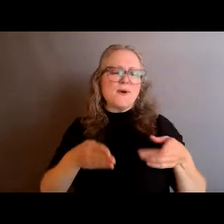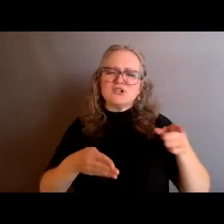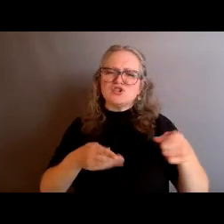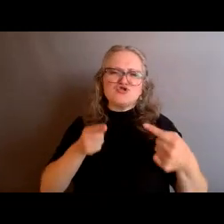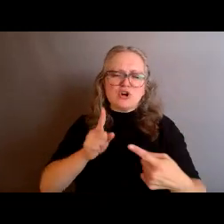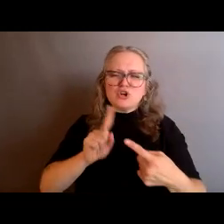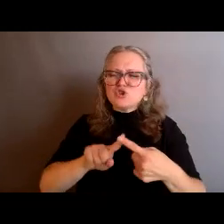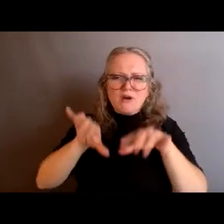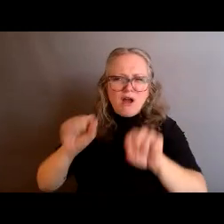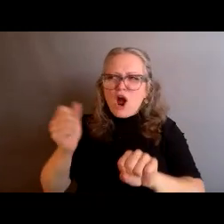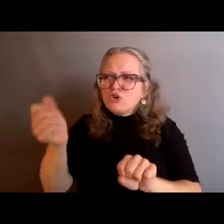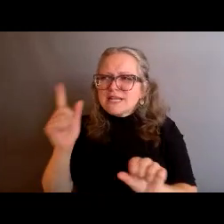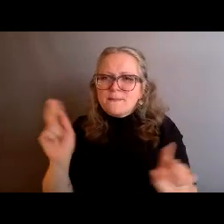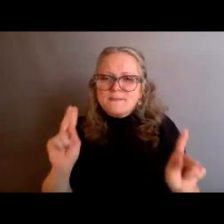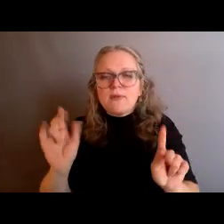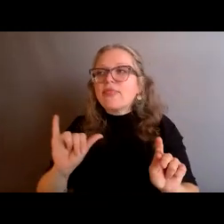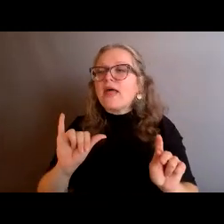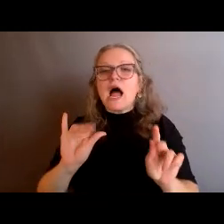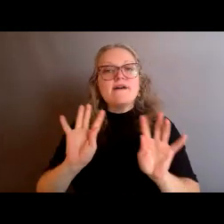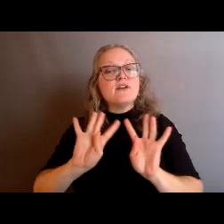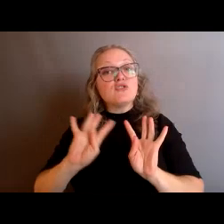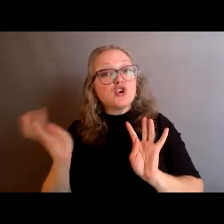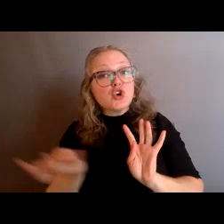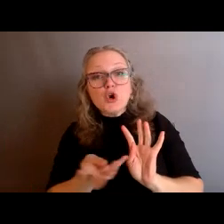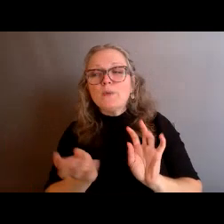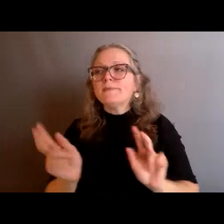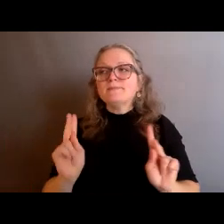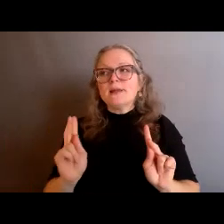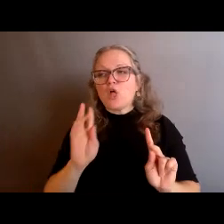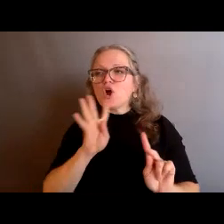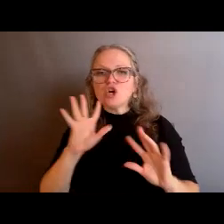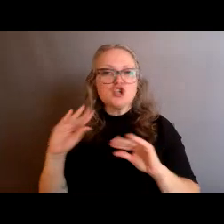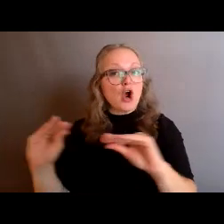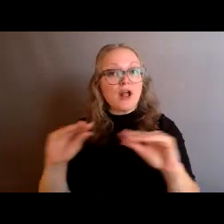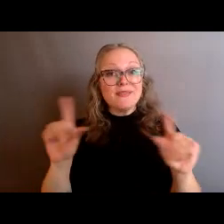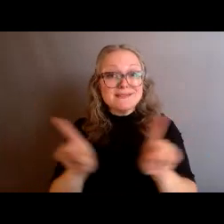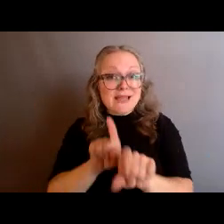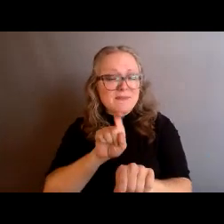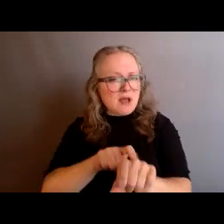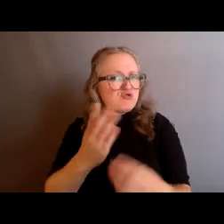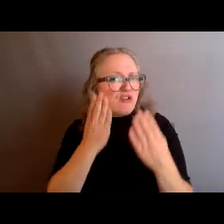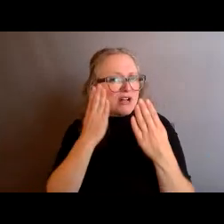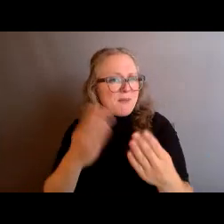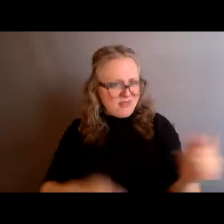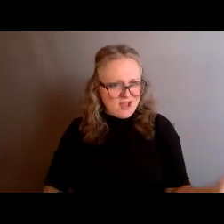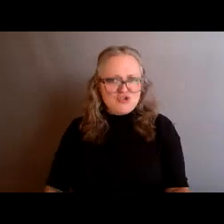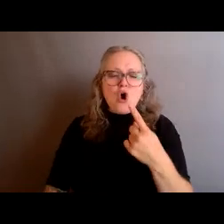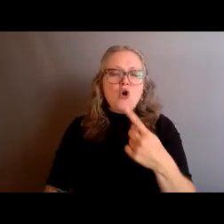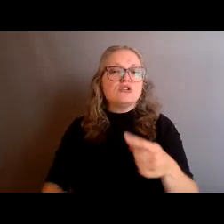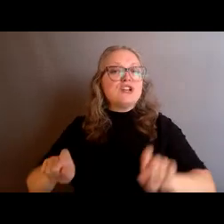like when they're in a group and there's, you know, multiple people are talking, would you recommend they go ahead and get their hearing tested? Yep. Yep.